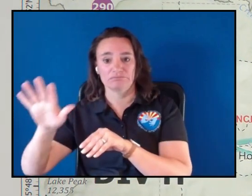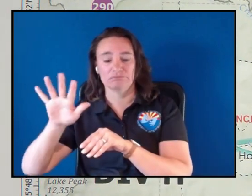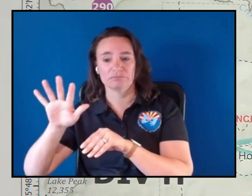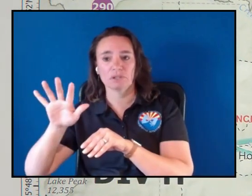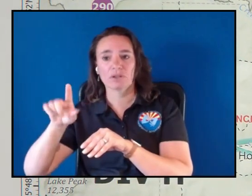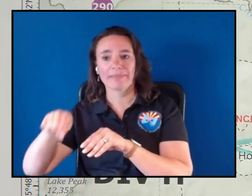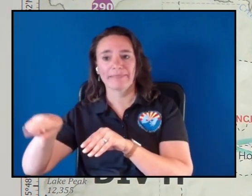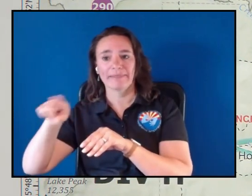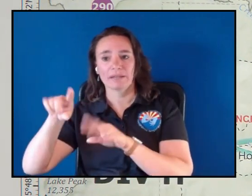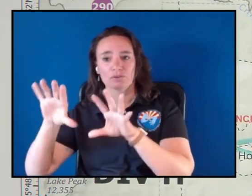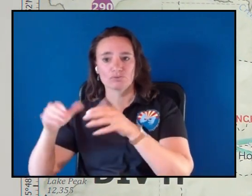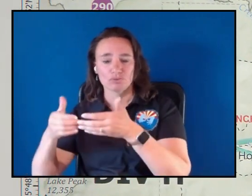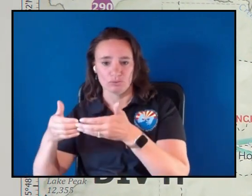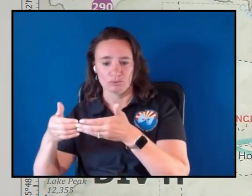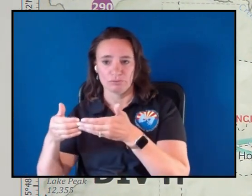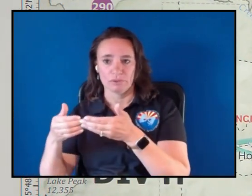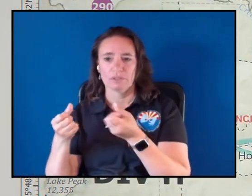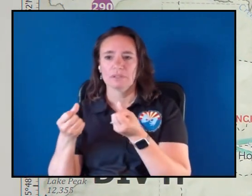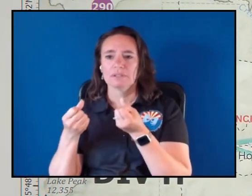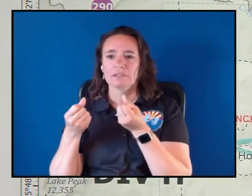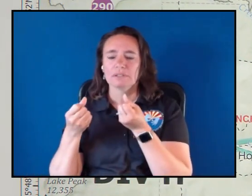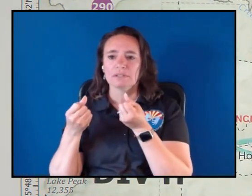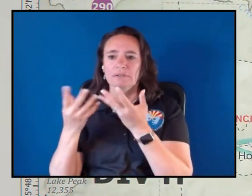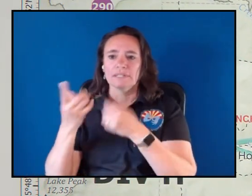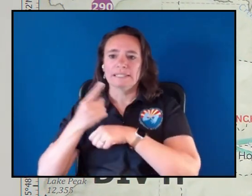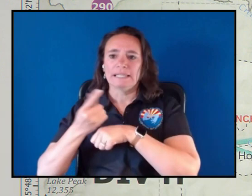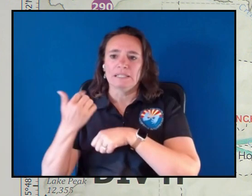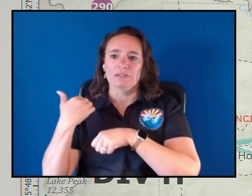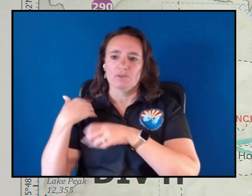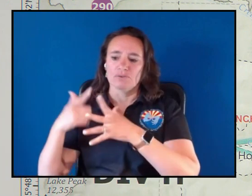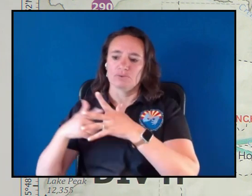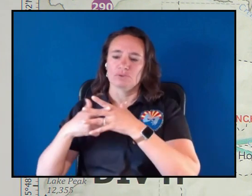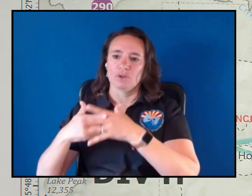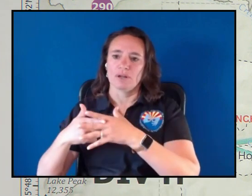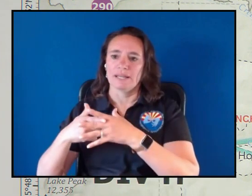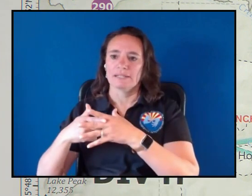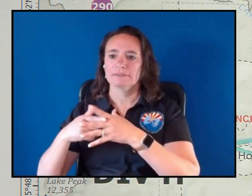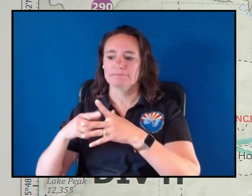the ignition sequence that has been thoroughly planned out and